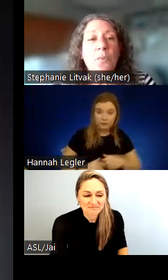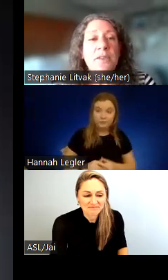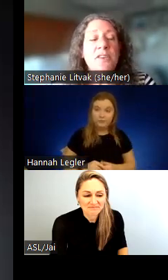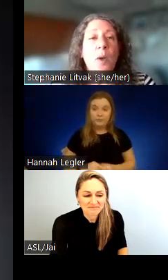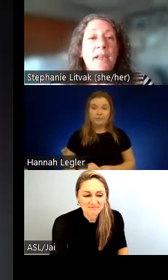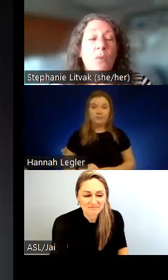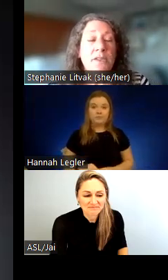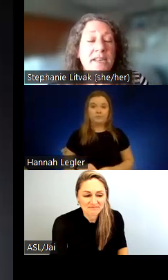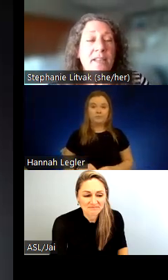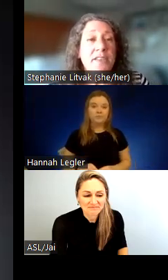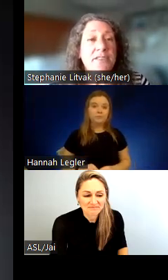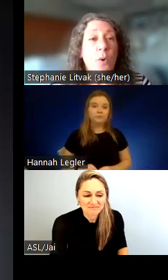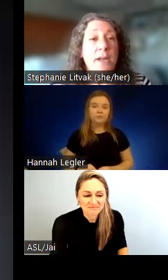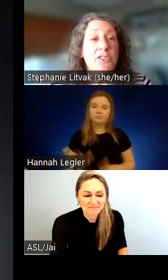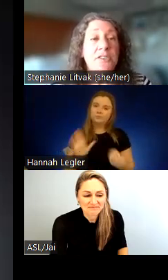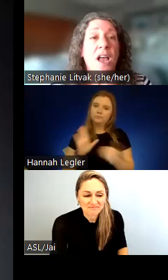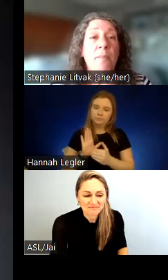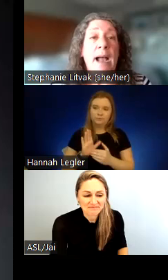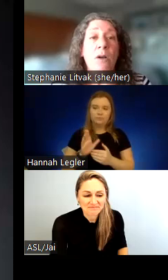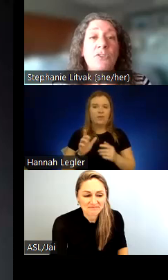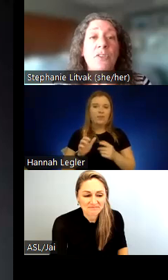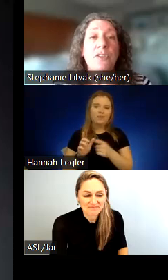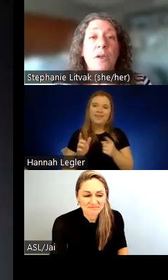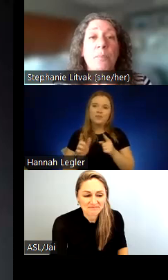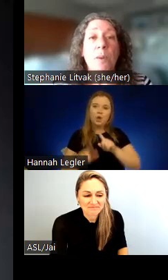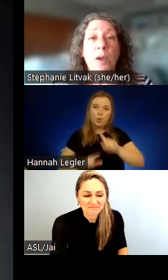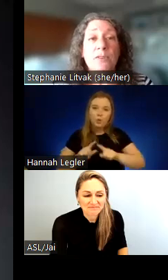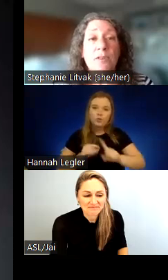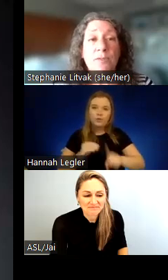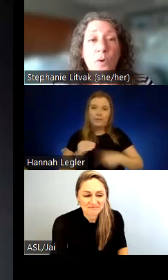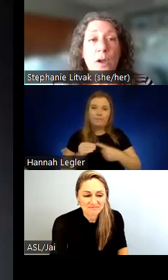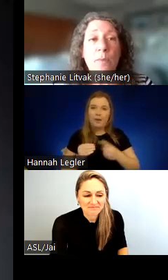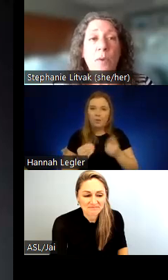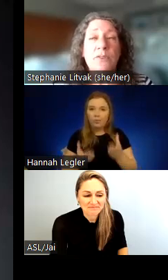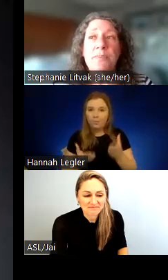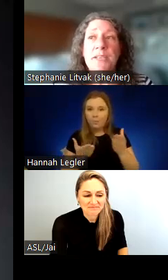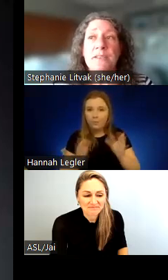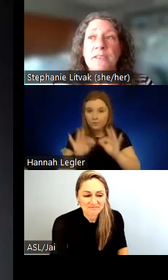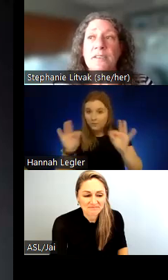And once again these are questions about the proposal form or something that's a little